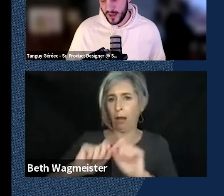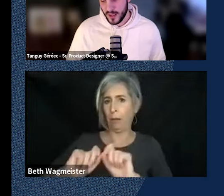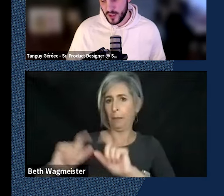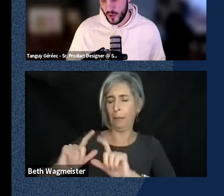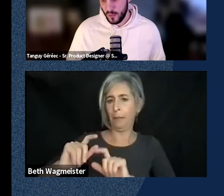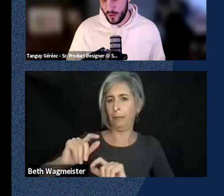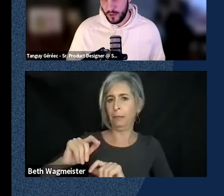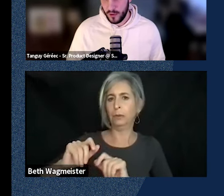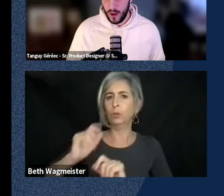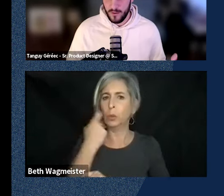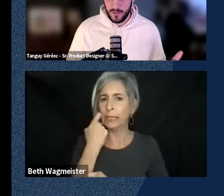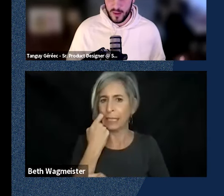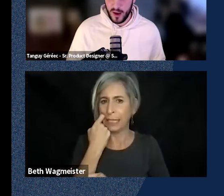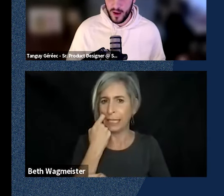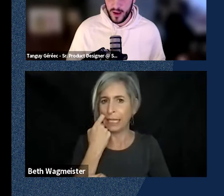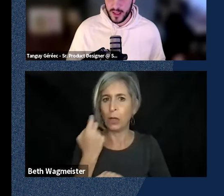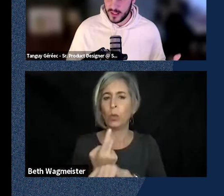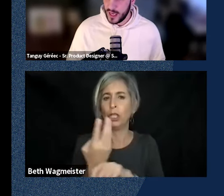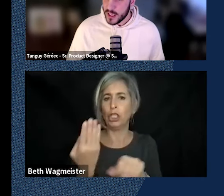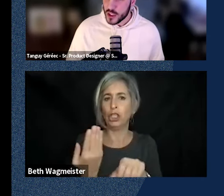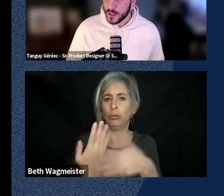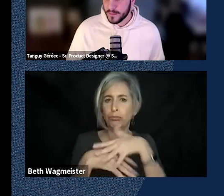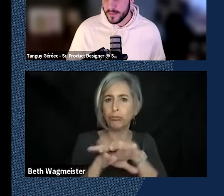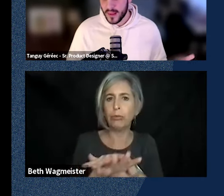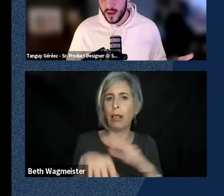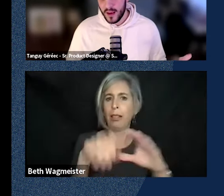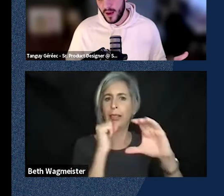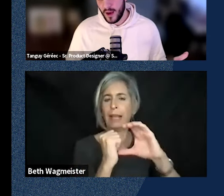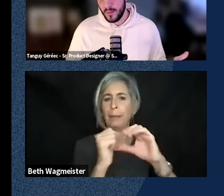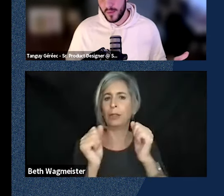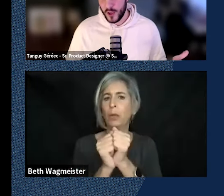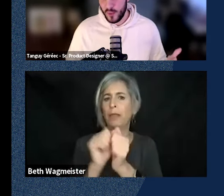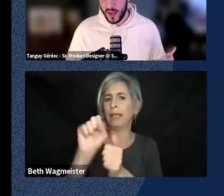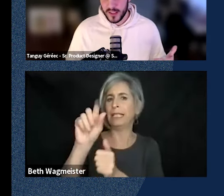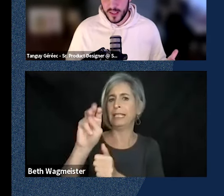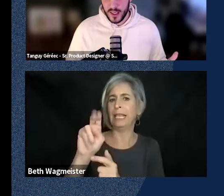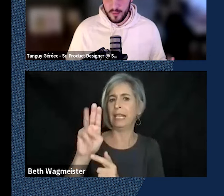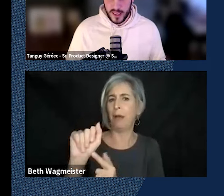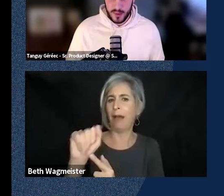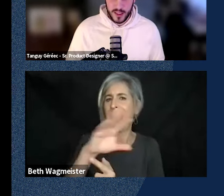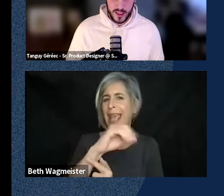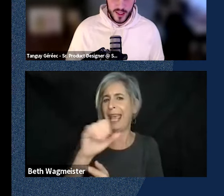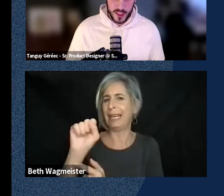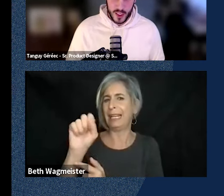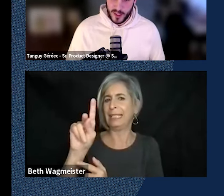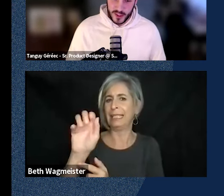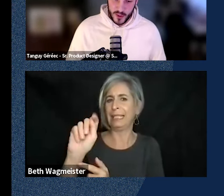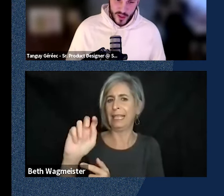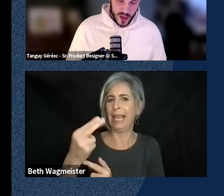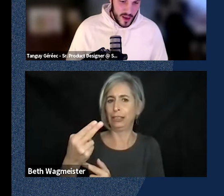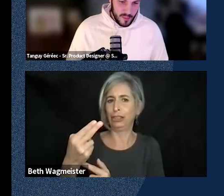into both figma and sketch. Adobe XD compatibility is coming soon.